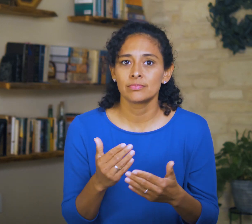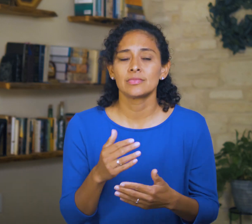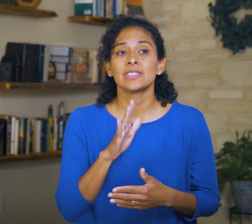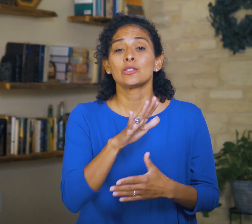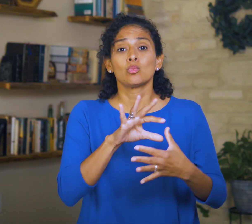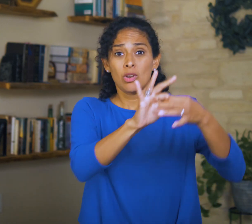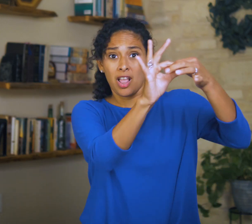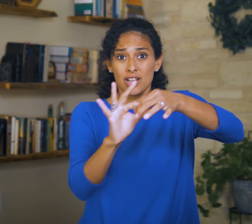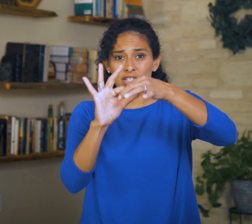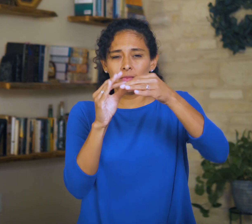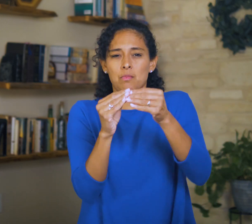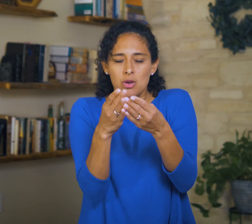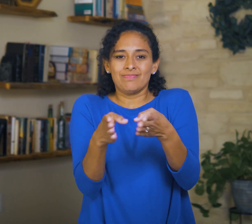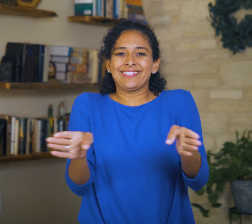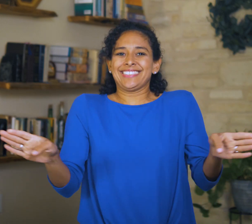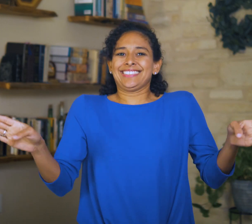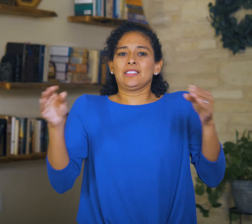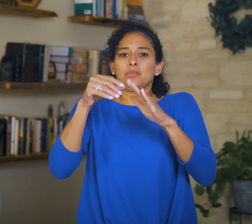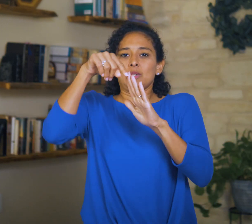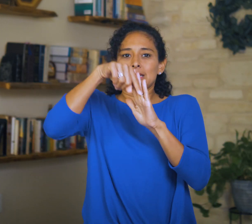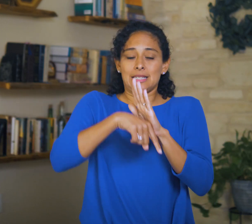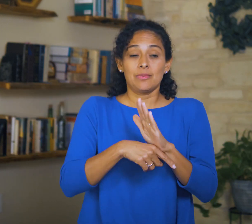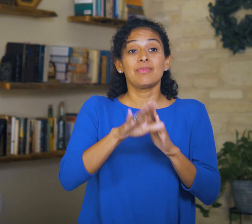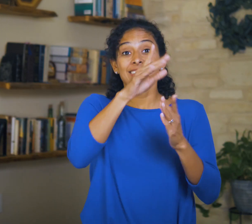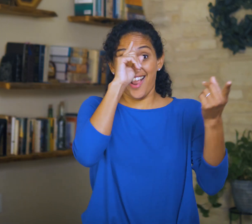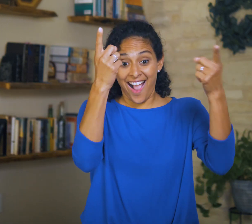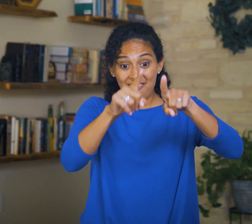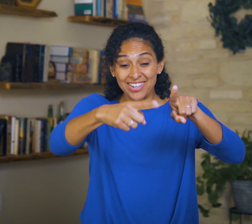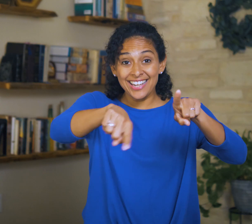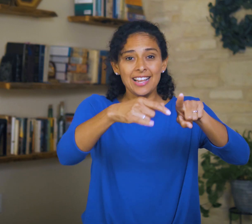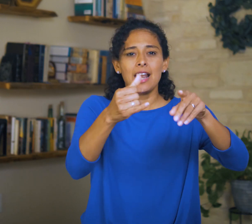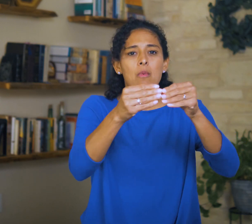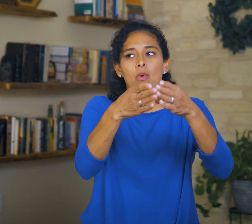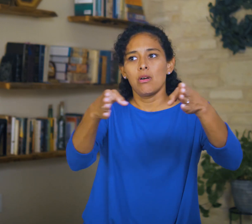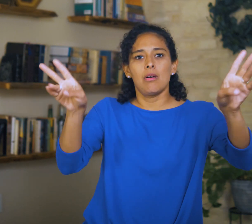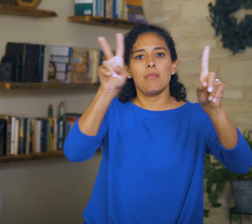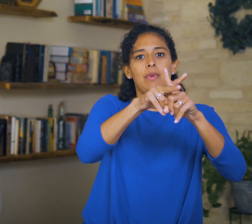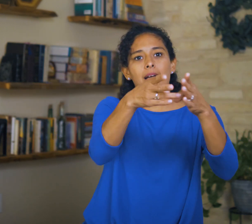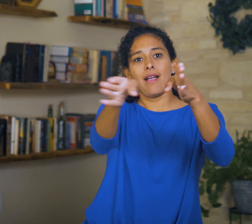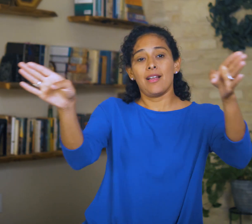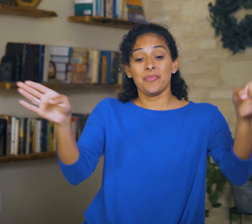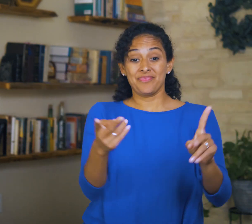He broadens and deepens His relationship with His people by expanding the covenant.